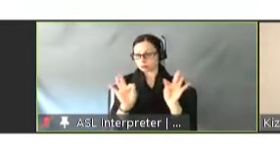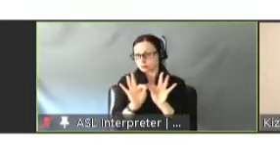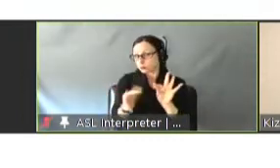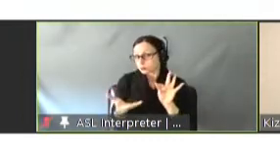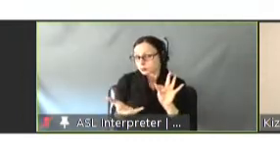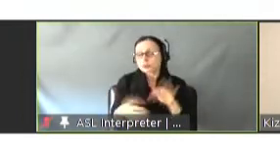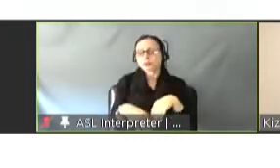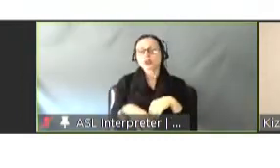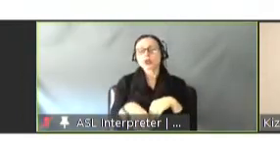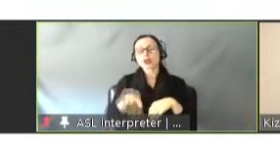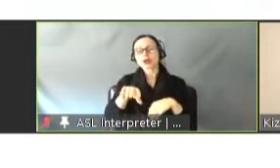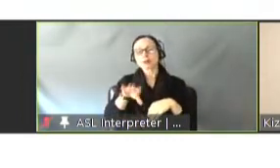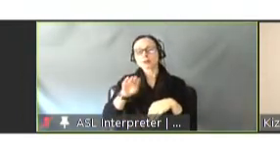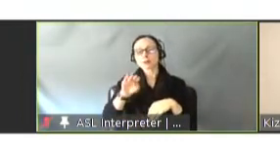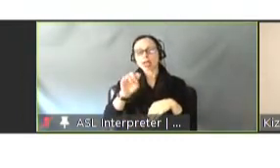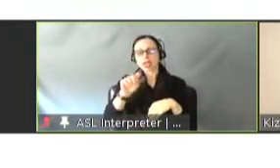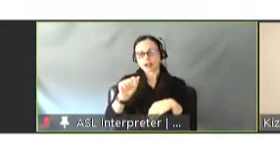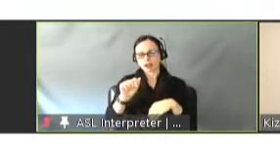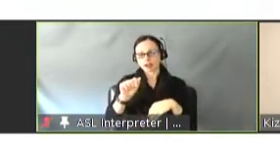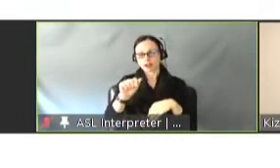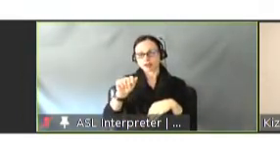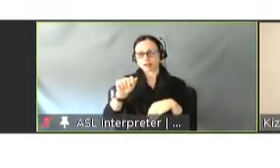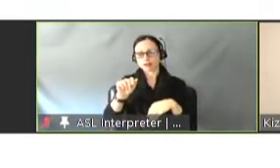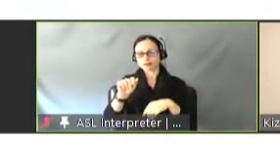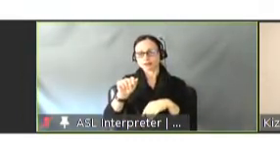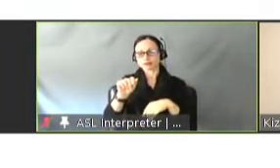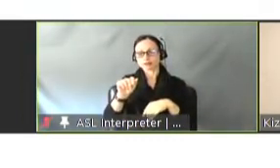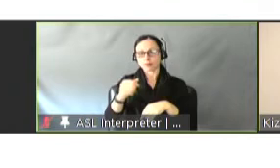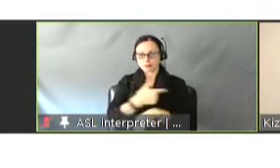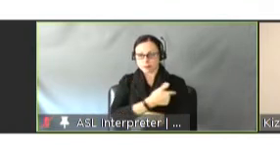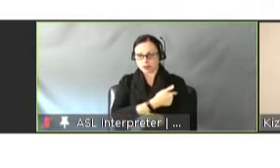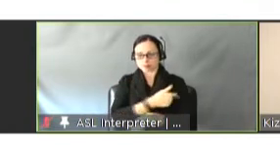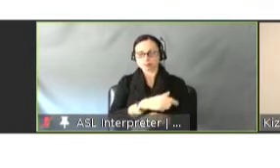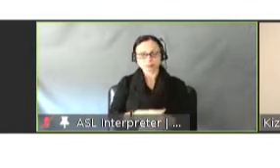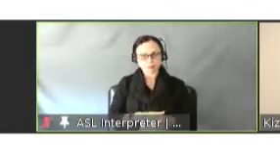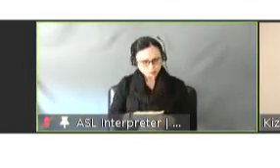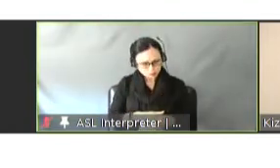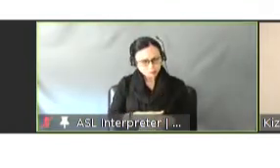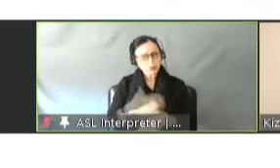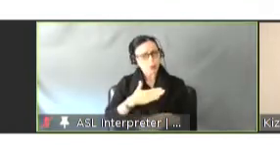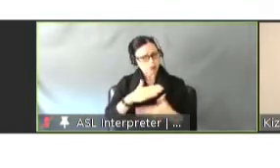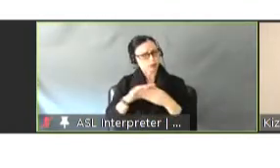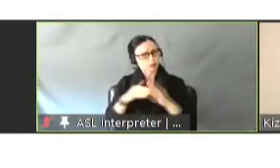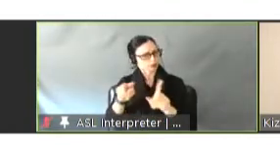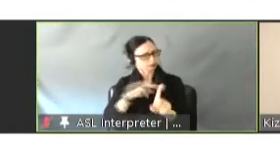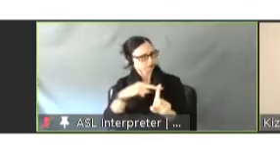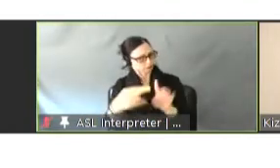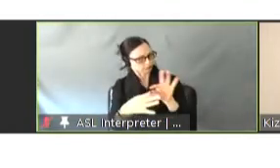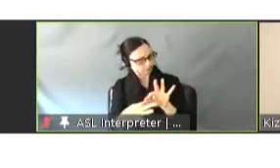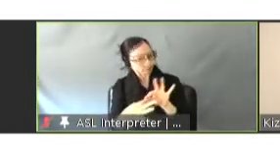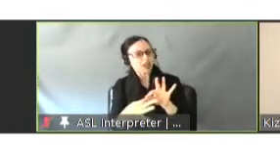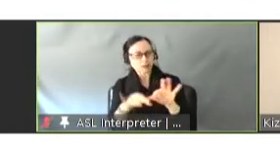and so I'm going to tell the story from that lens. But the data does overlap with omicron as well.